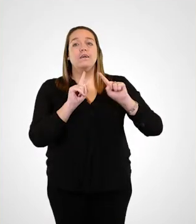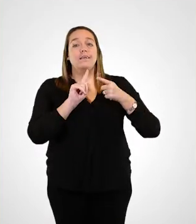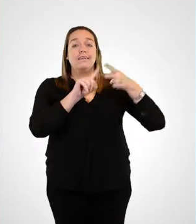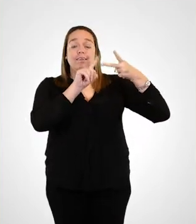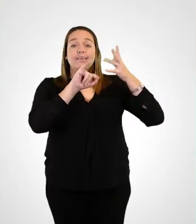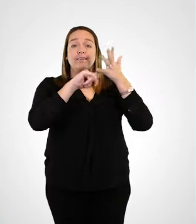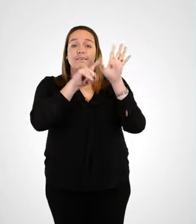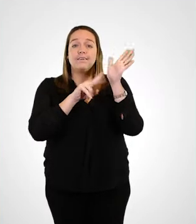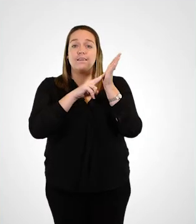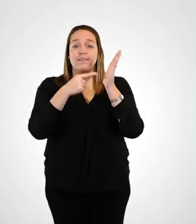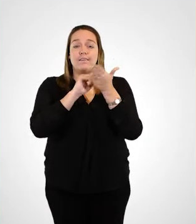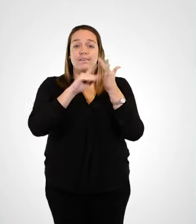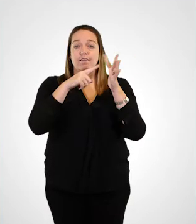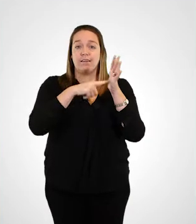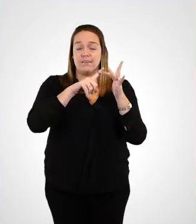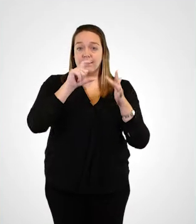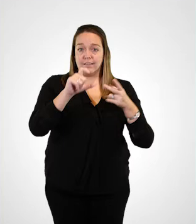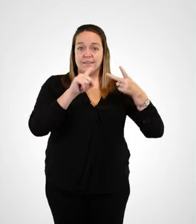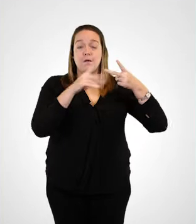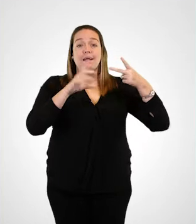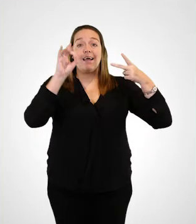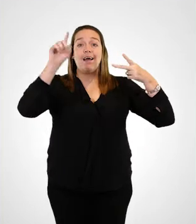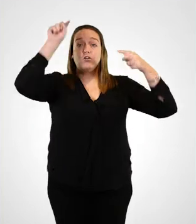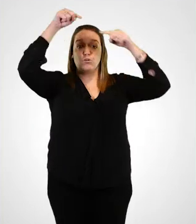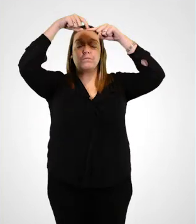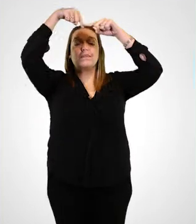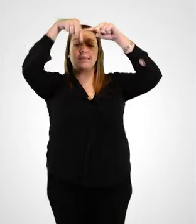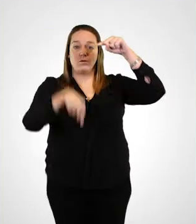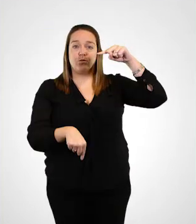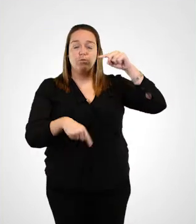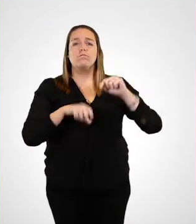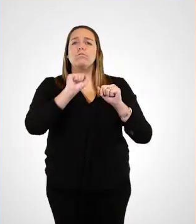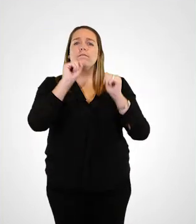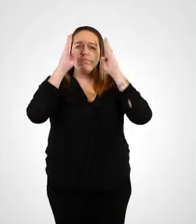A synthetic type of auditory training is called top-down because